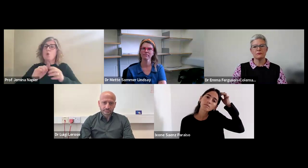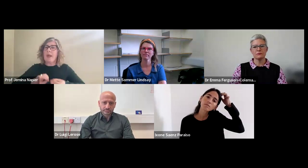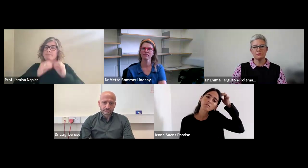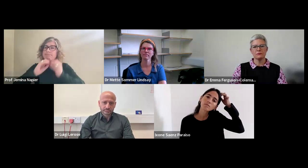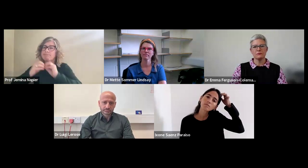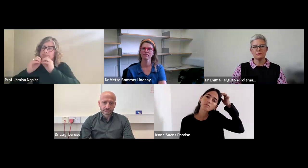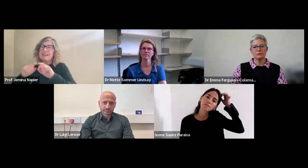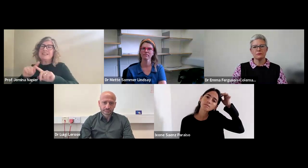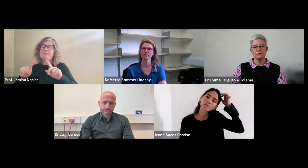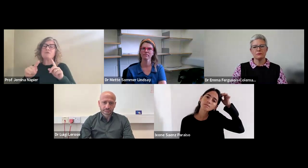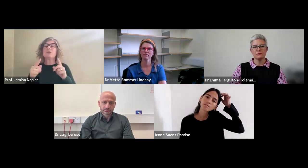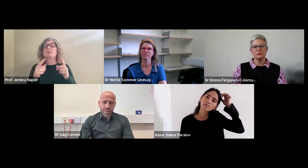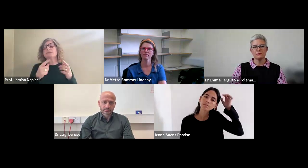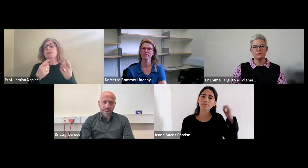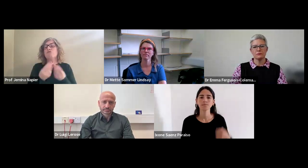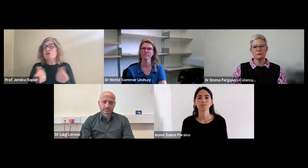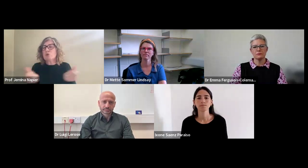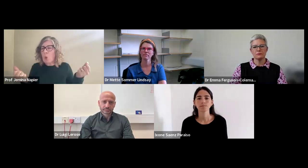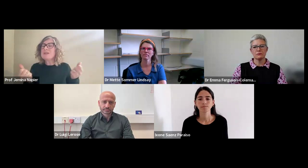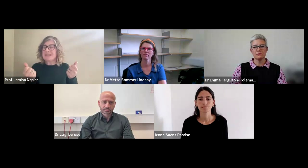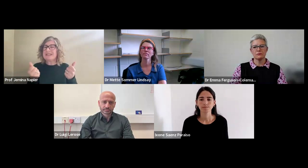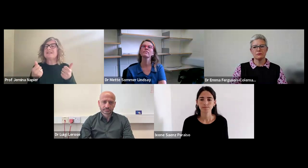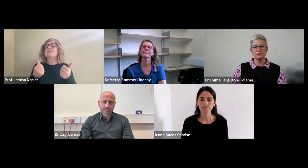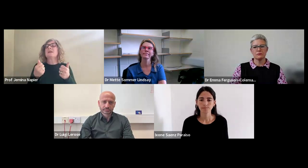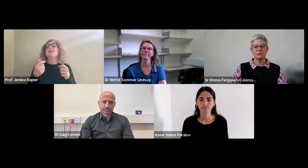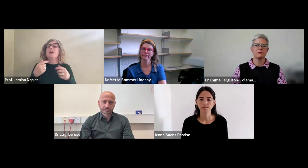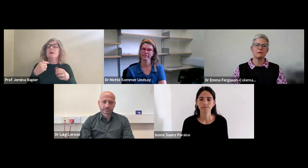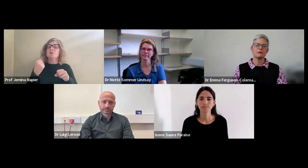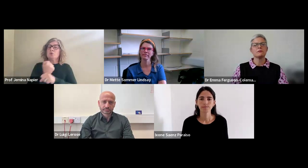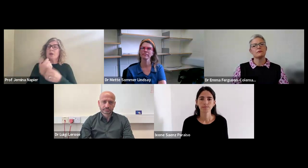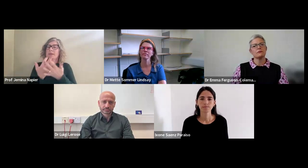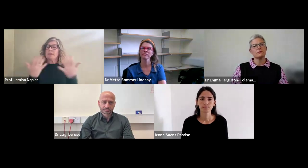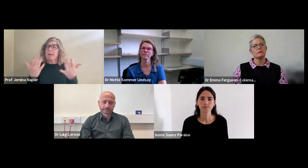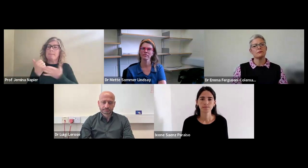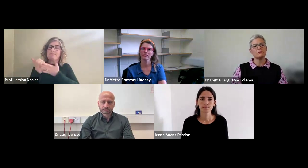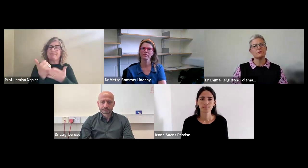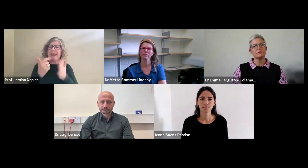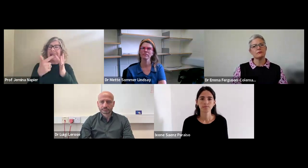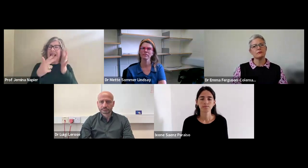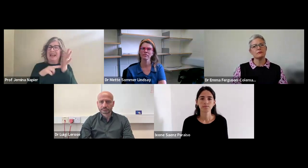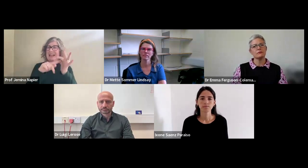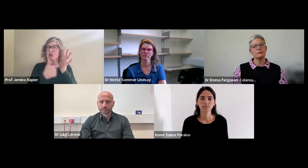we're delving into people's experiences and then creating from that resources so that we will be